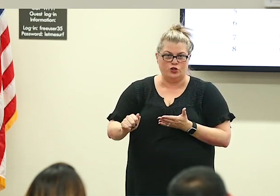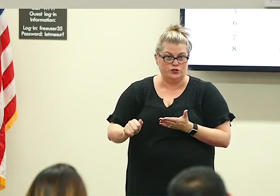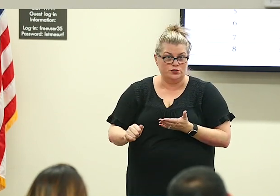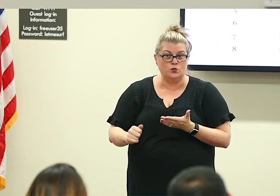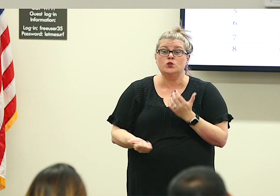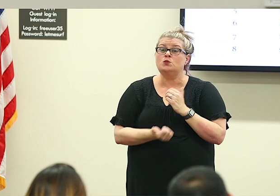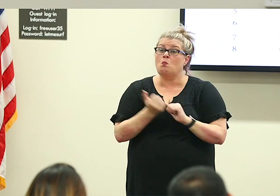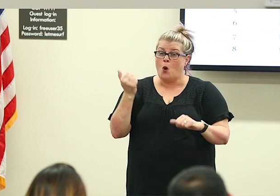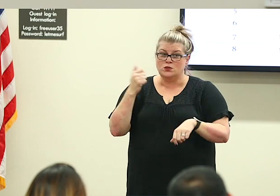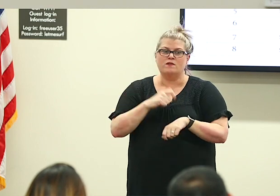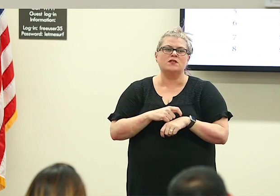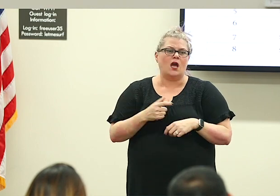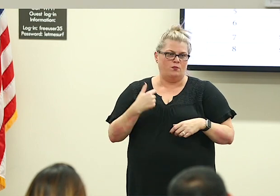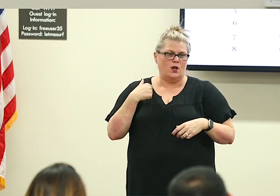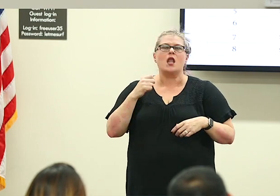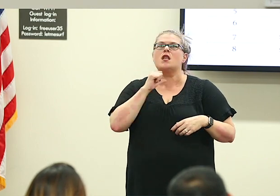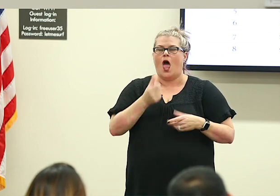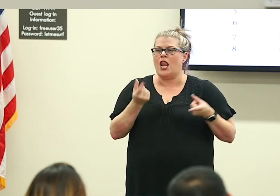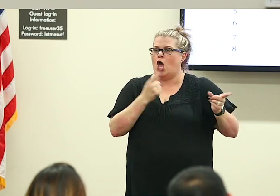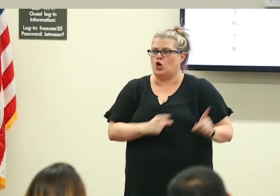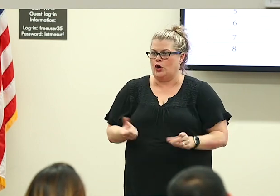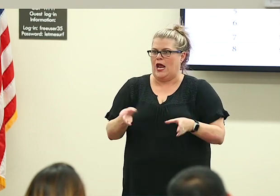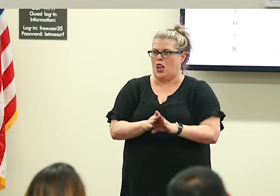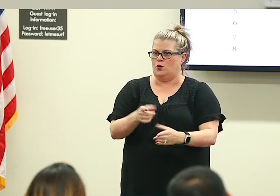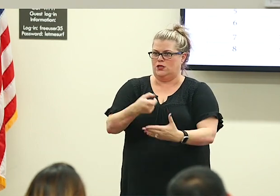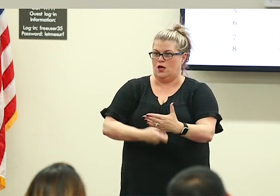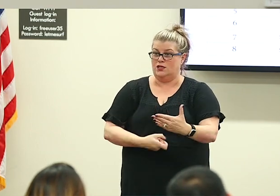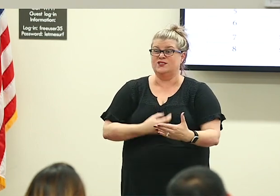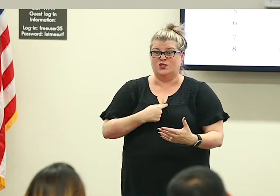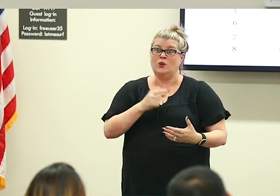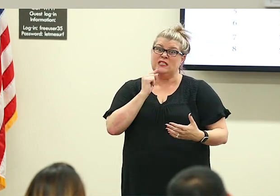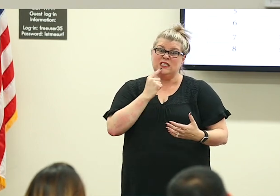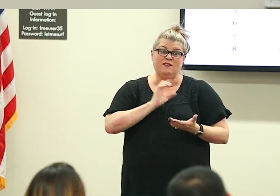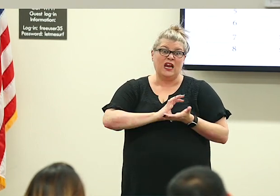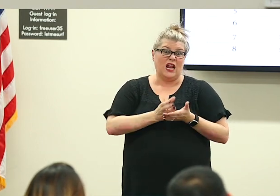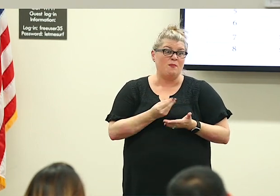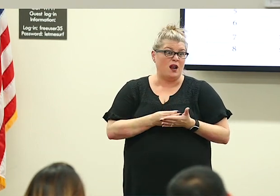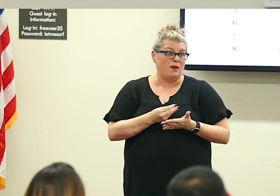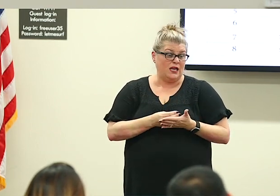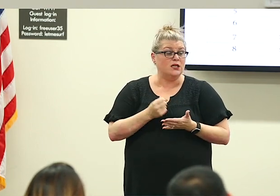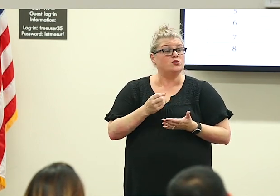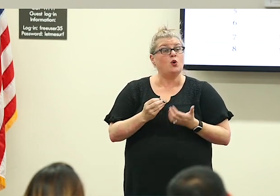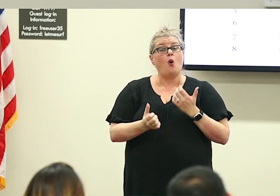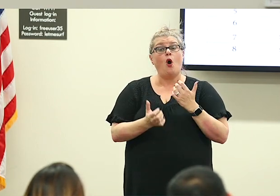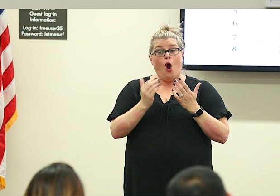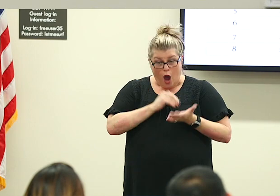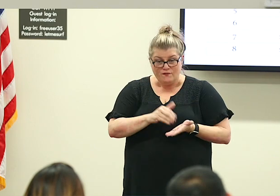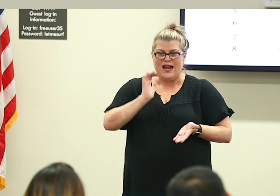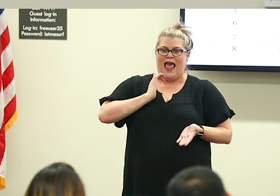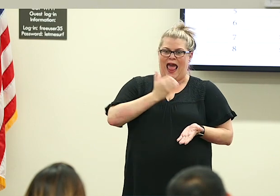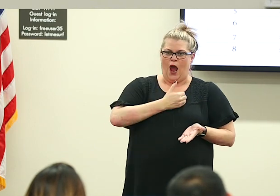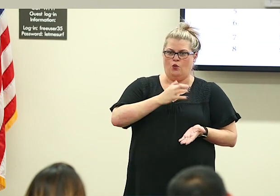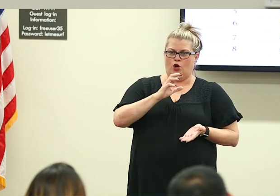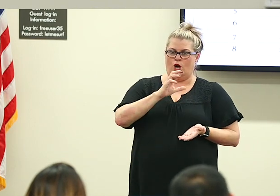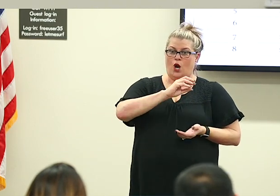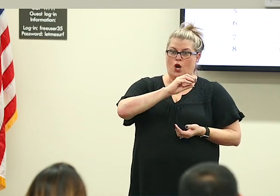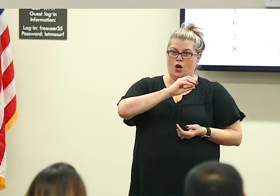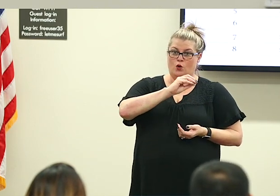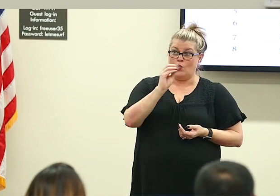covers all of the non-recurring closing costs. So it's pretty significant. So most often our rate ends up being the same as our APR.